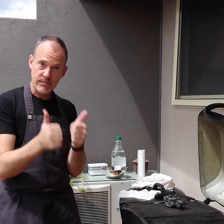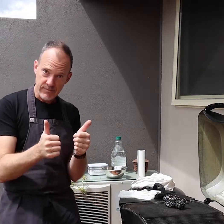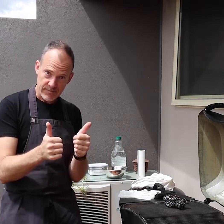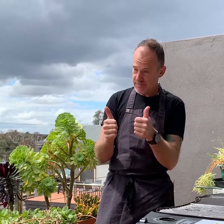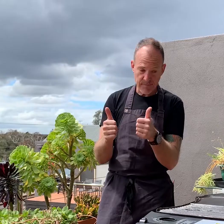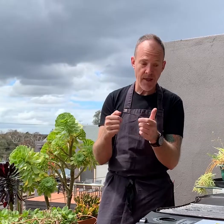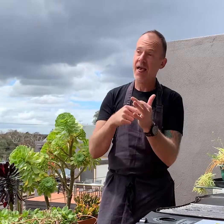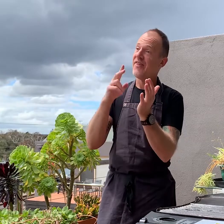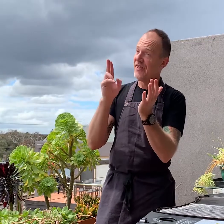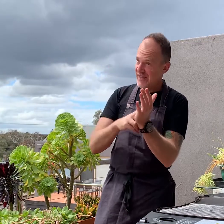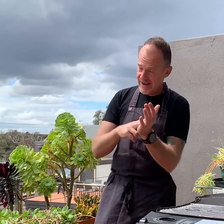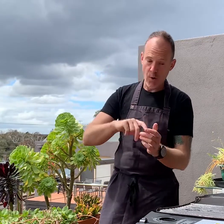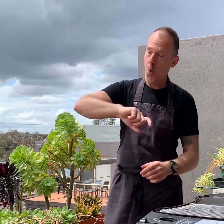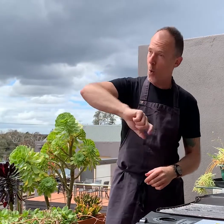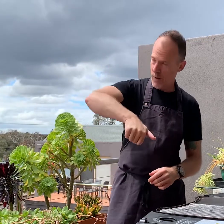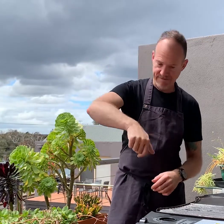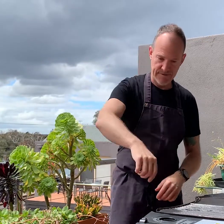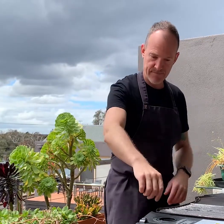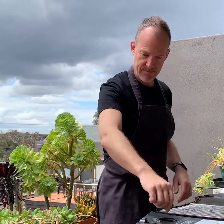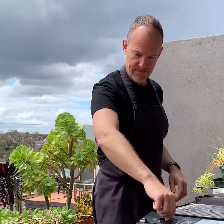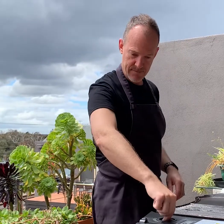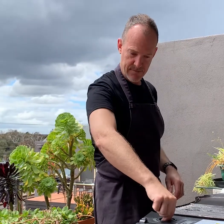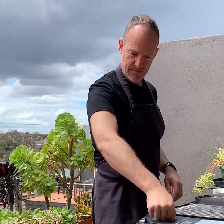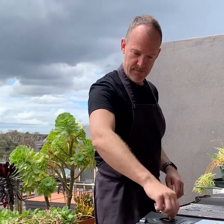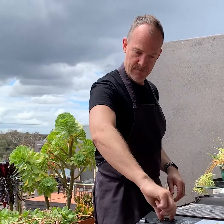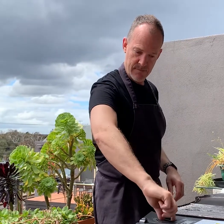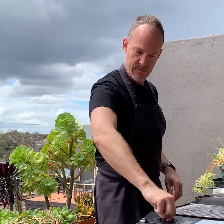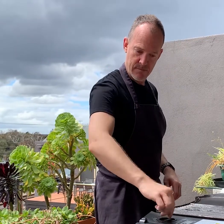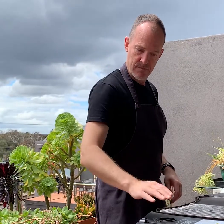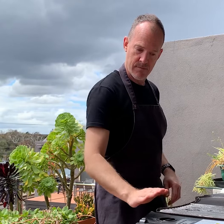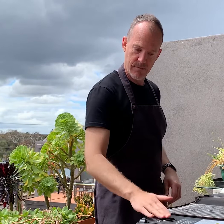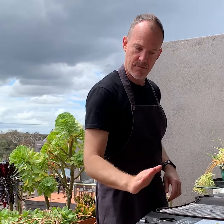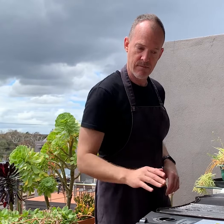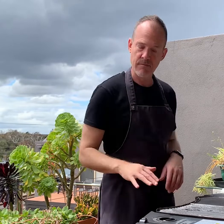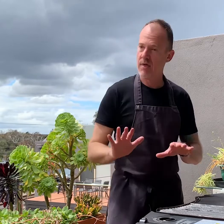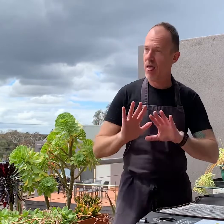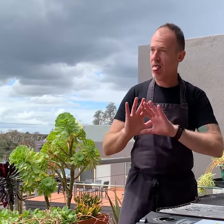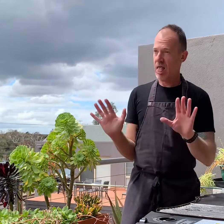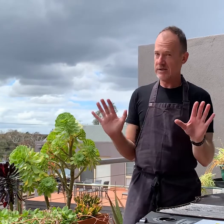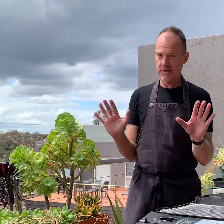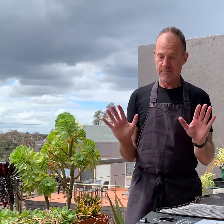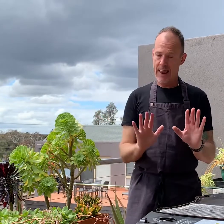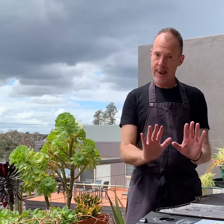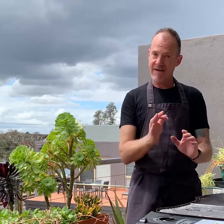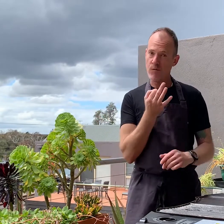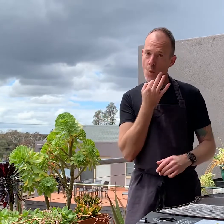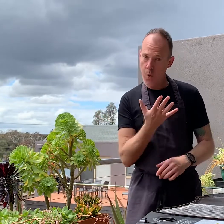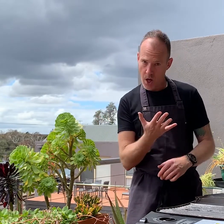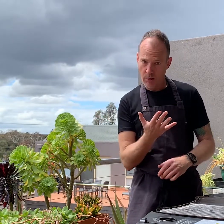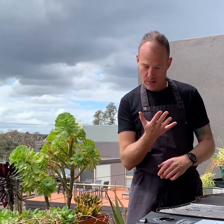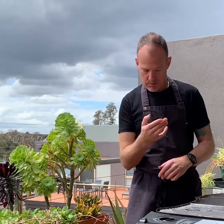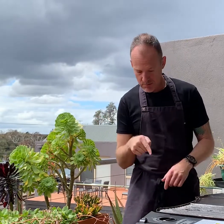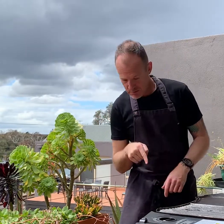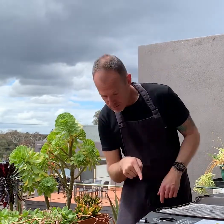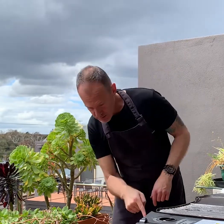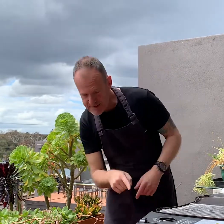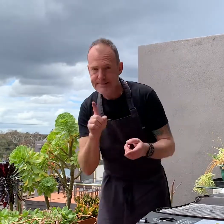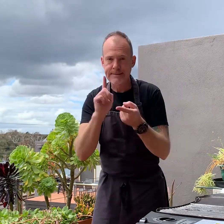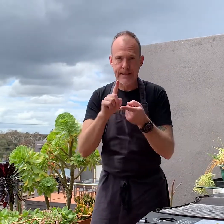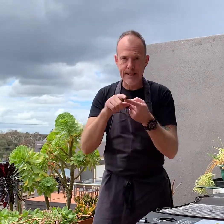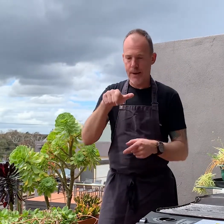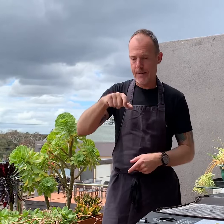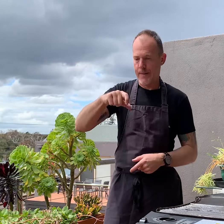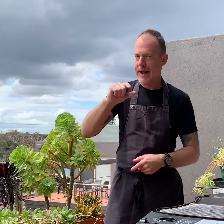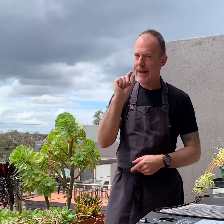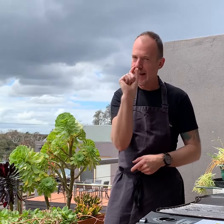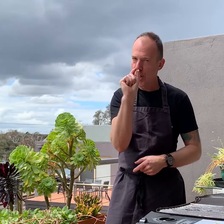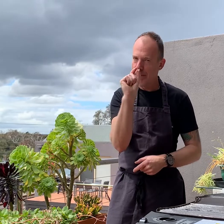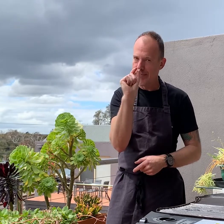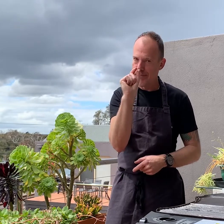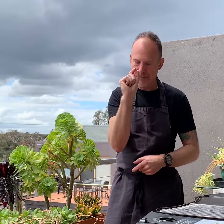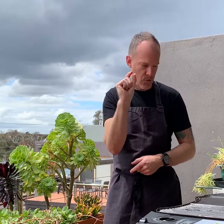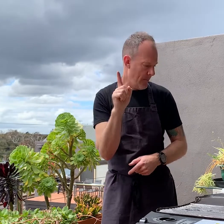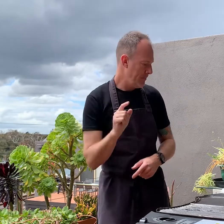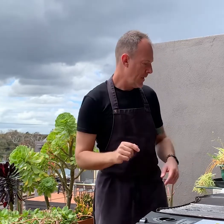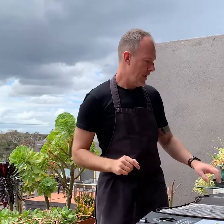Turn off the hot plate and leave it for awhile with the gas cylinder tap open a little bit.